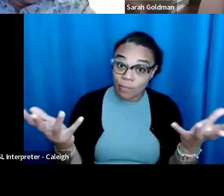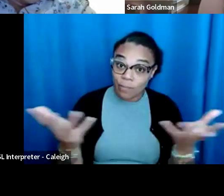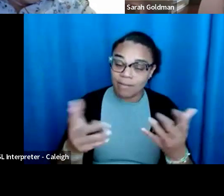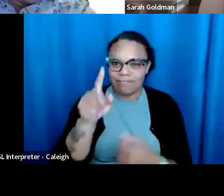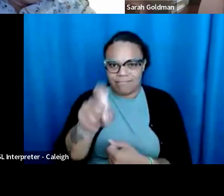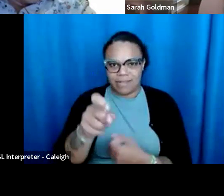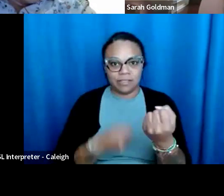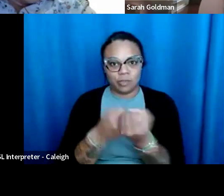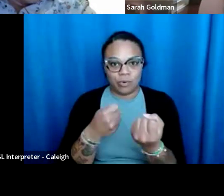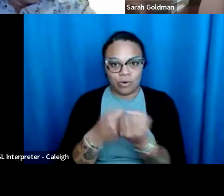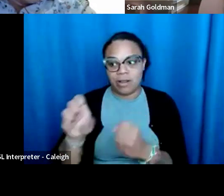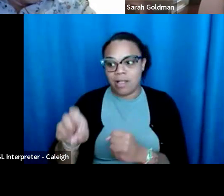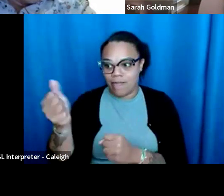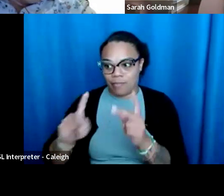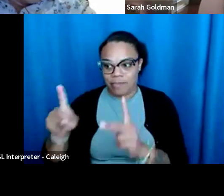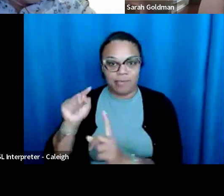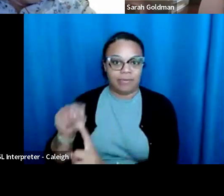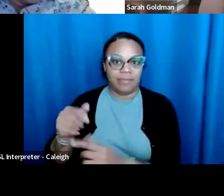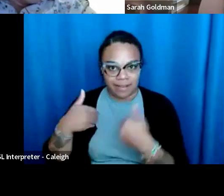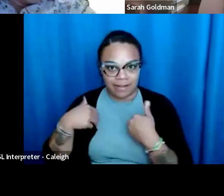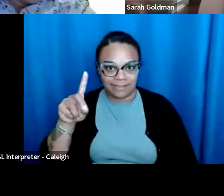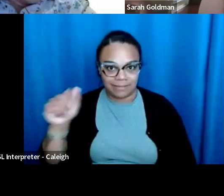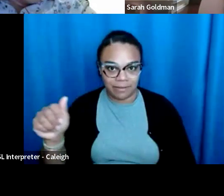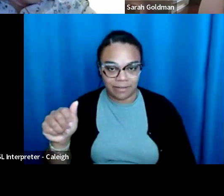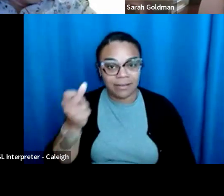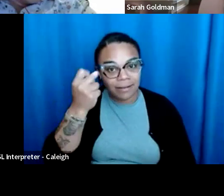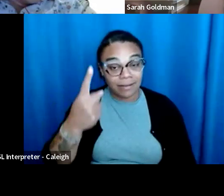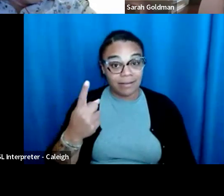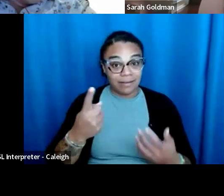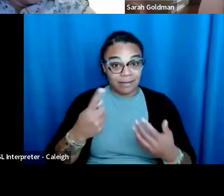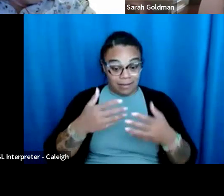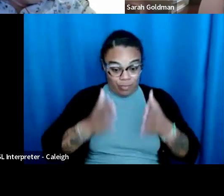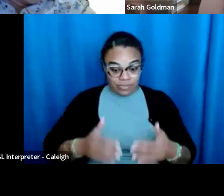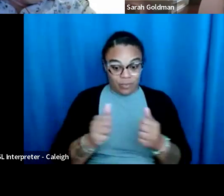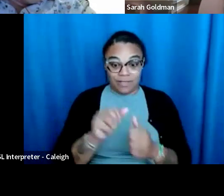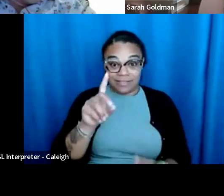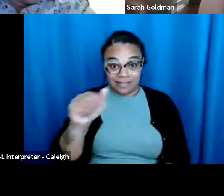because being a person with a disability, even being a twin,